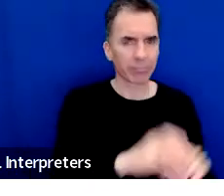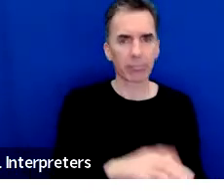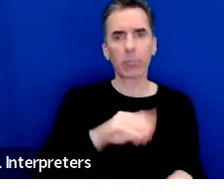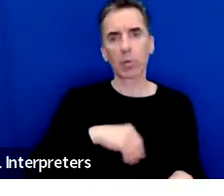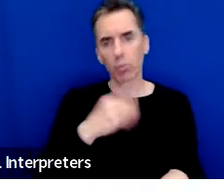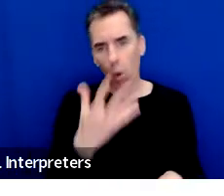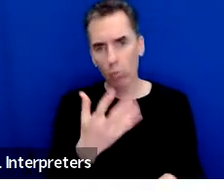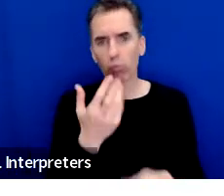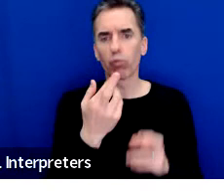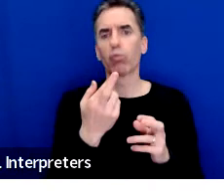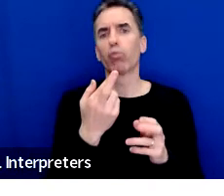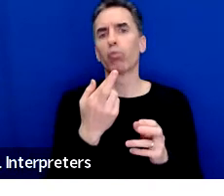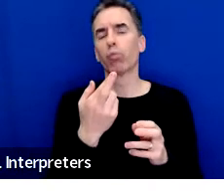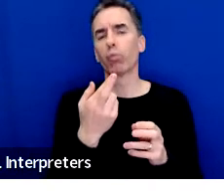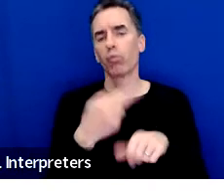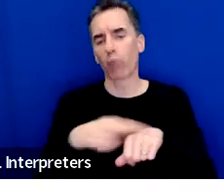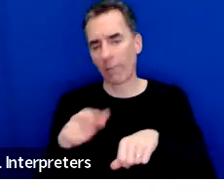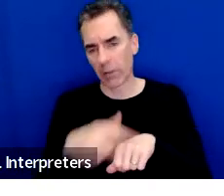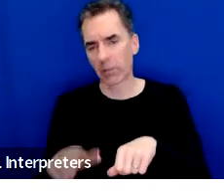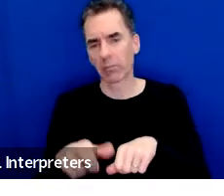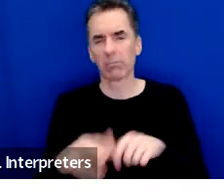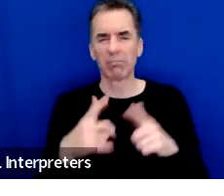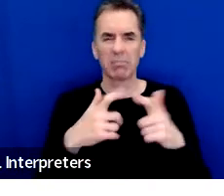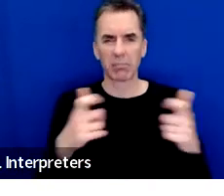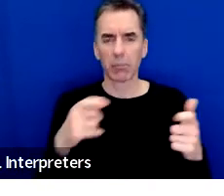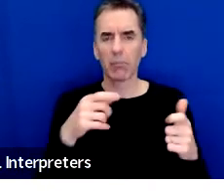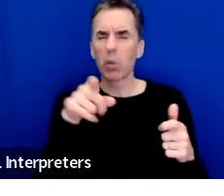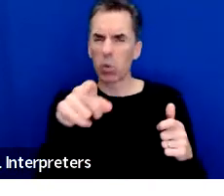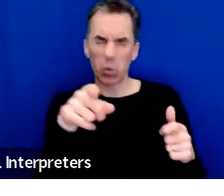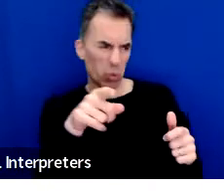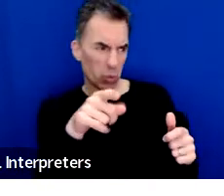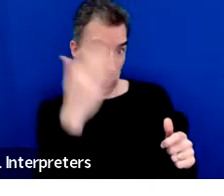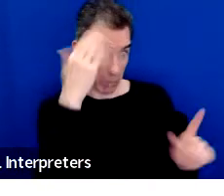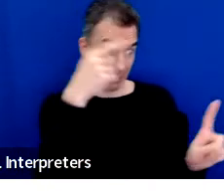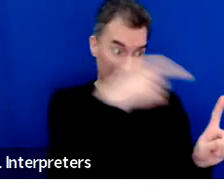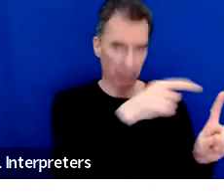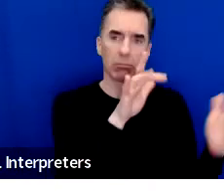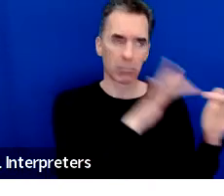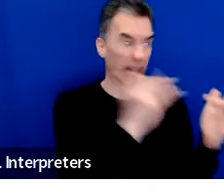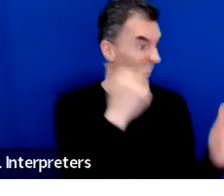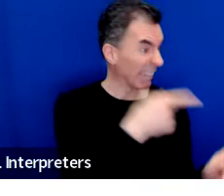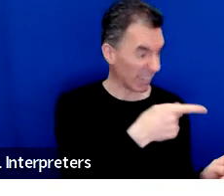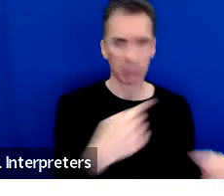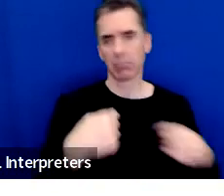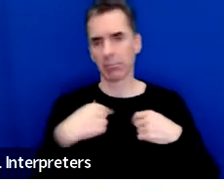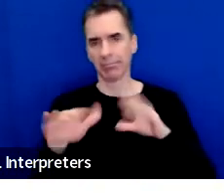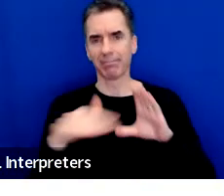So reach out to the librarian in that subject area. But again, if you don't see it there, you can just contact me directly